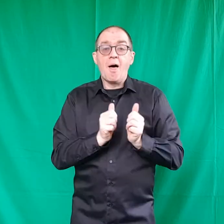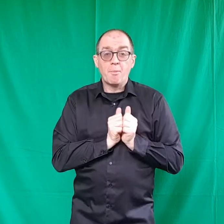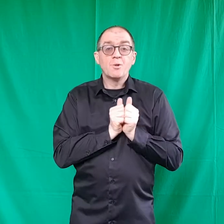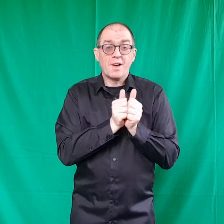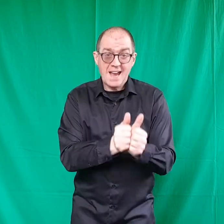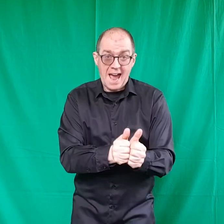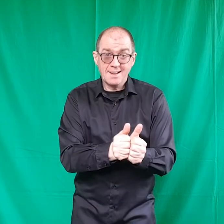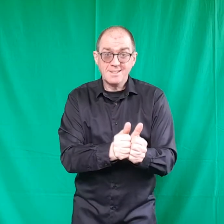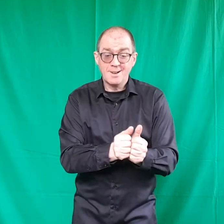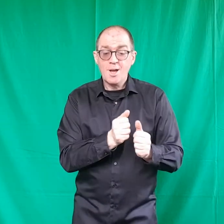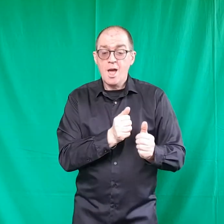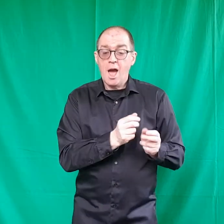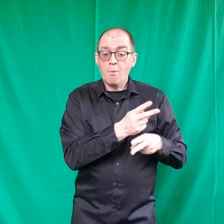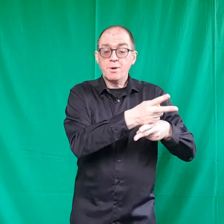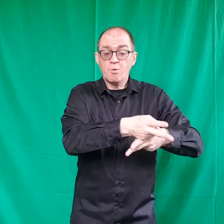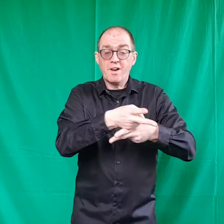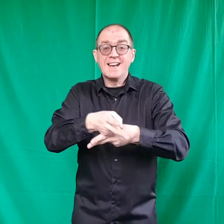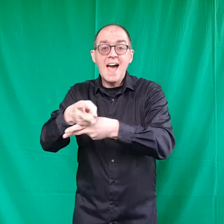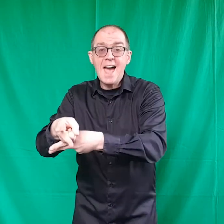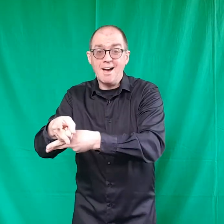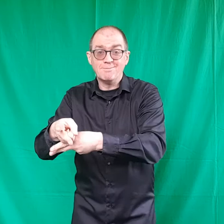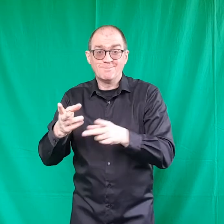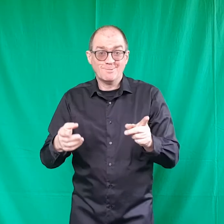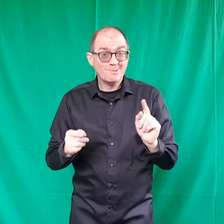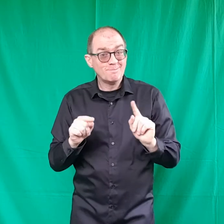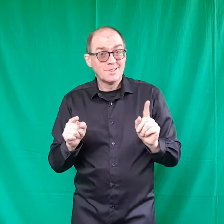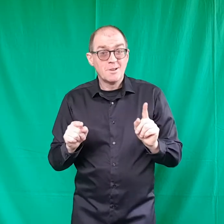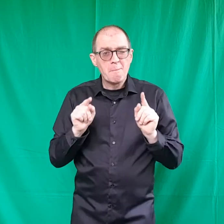And then we do the 'kind', and we do the 'care'.